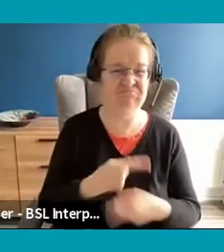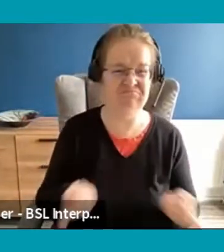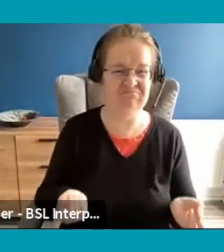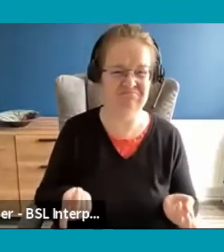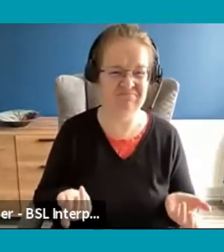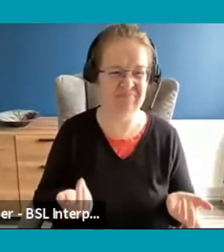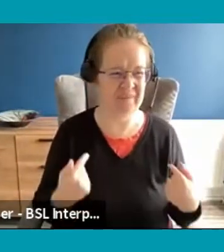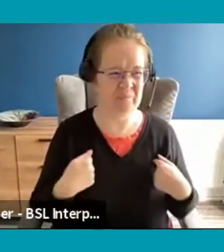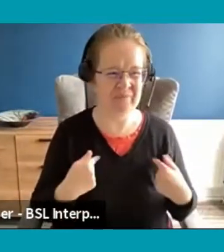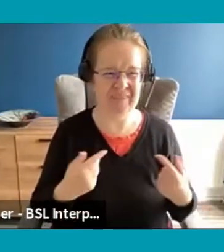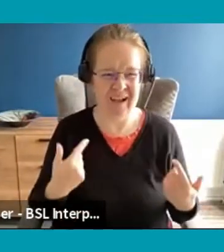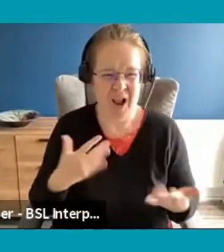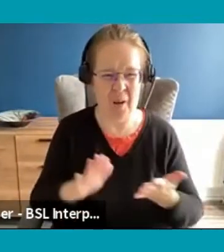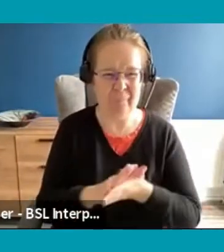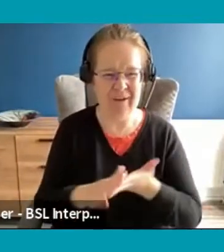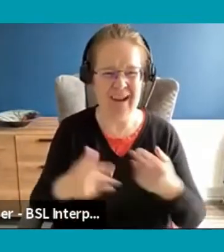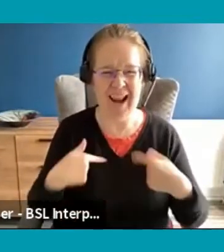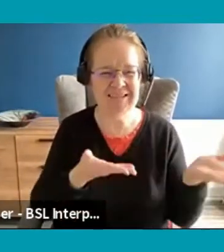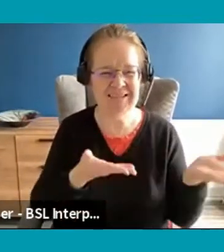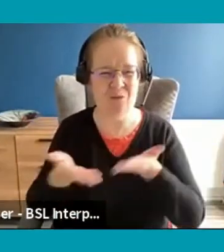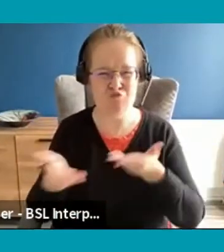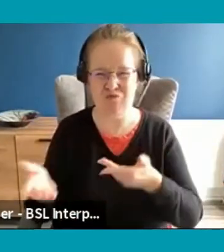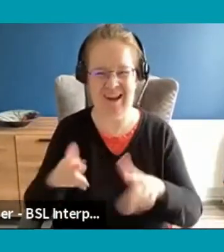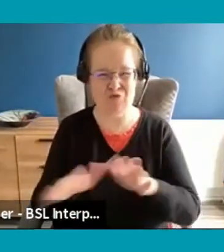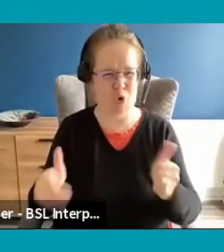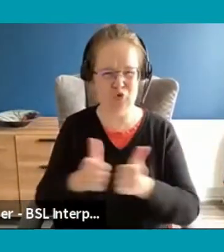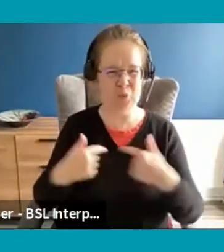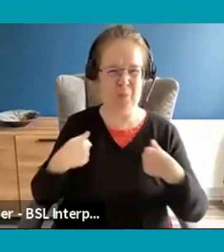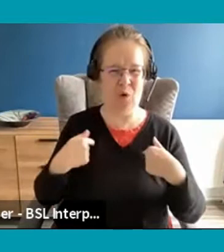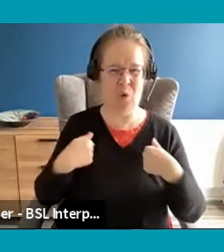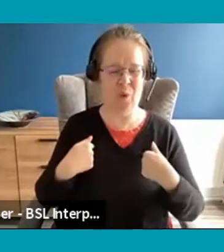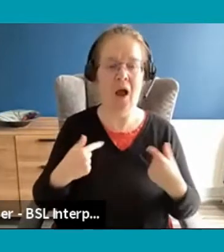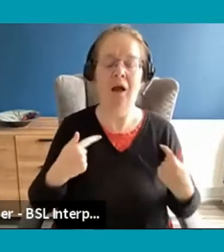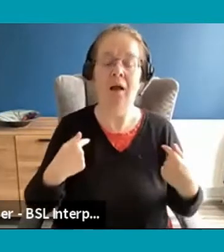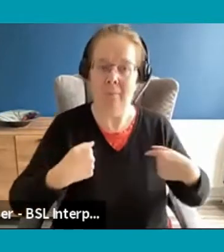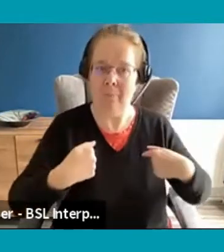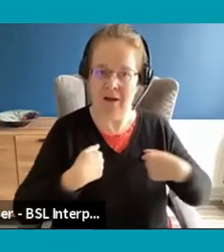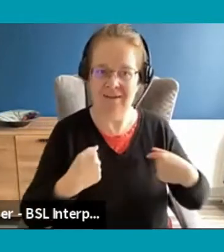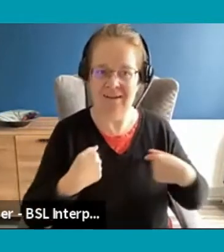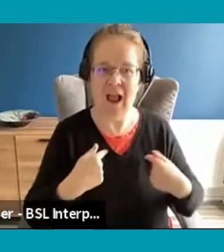getting out there with parcels and working in the people and talent, which is our kind of HR department.